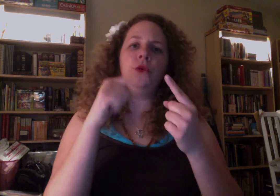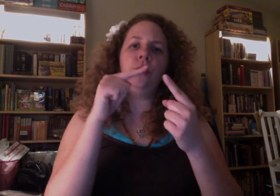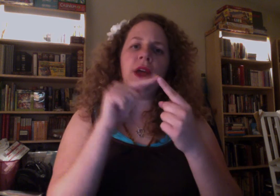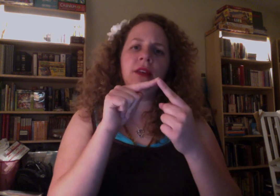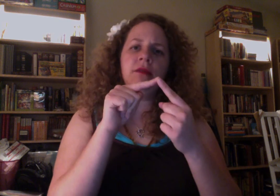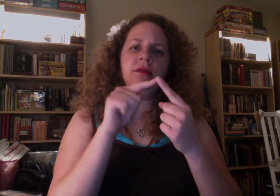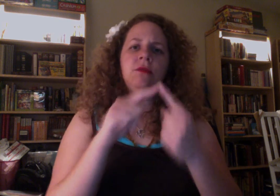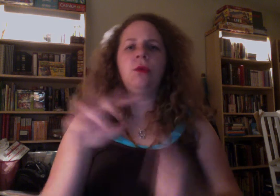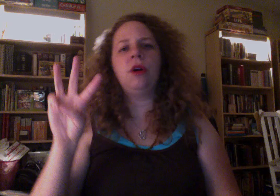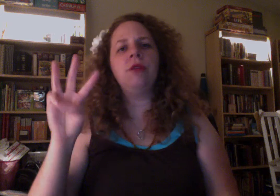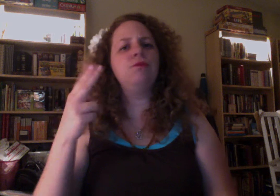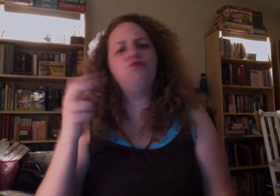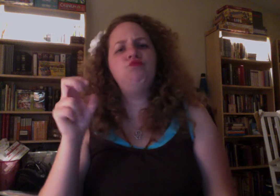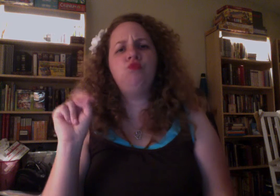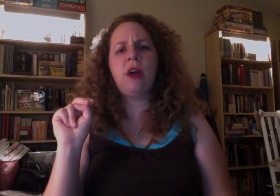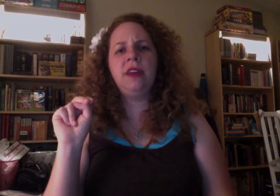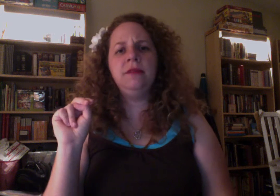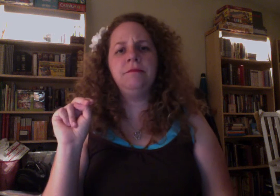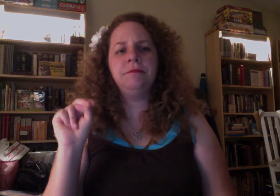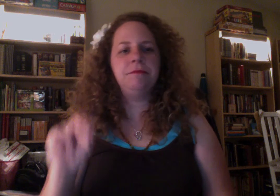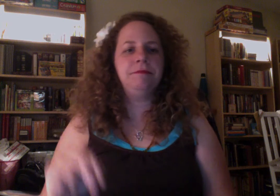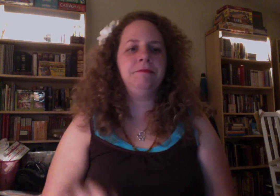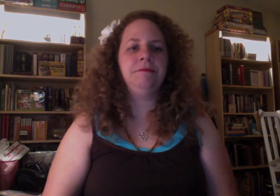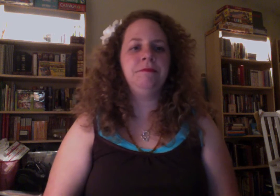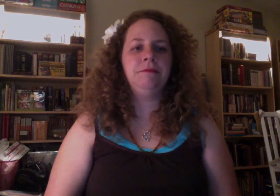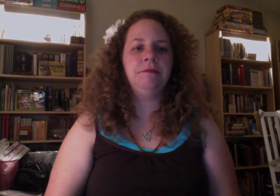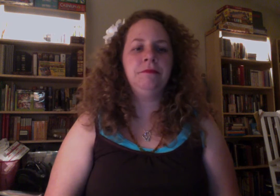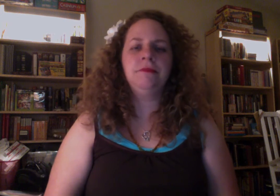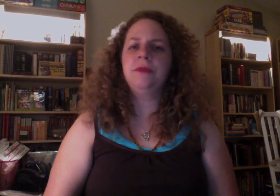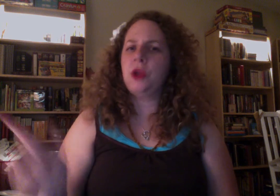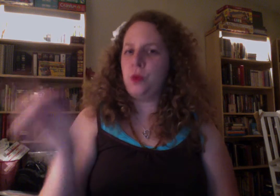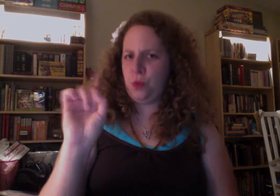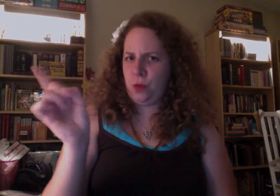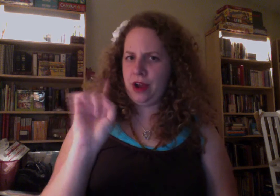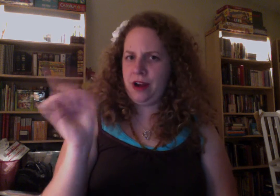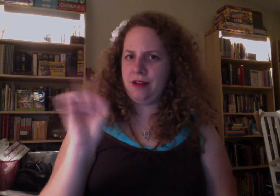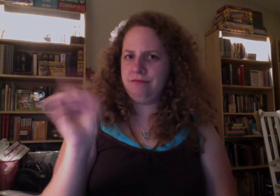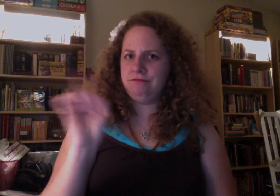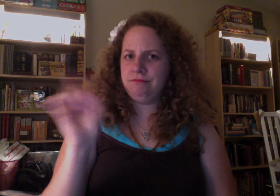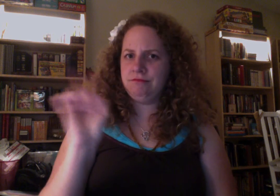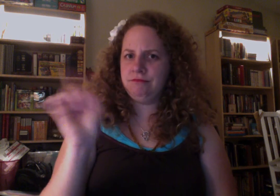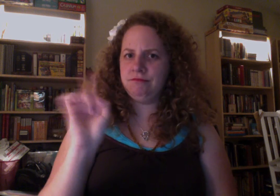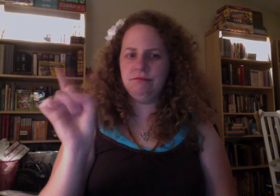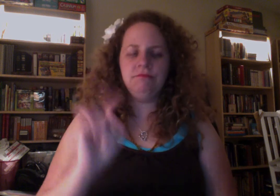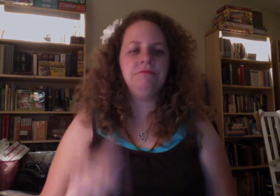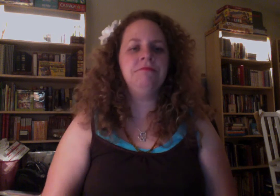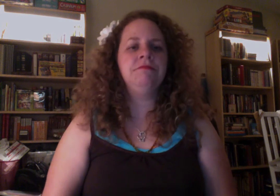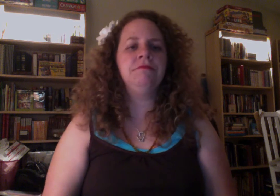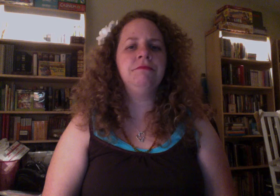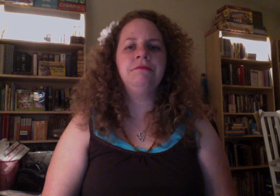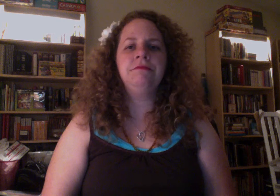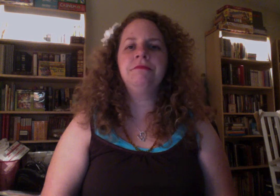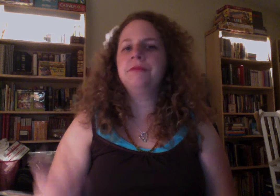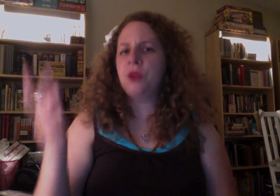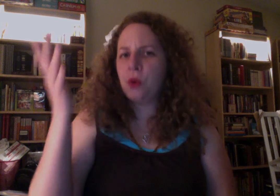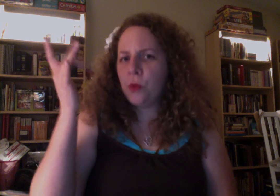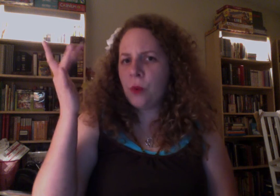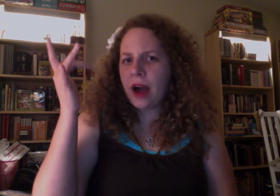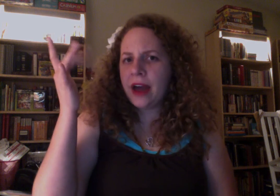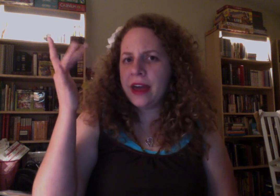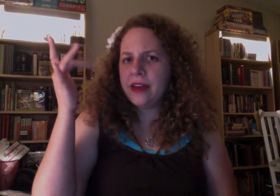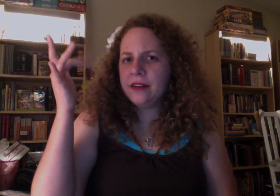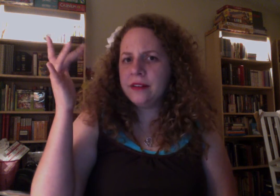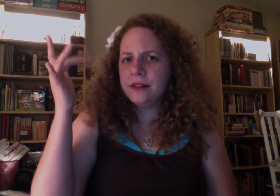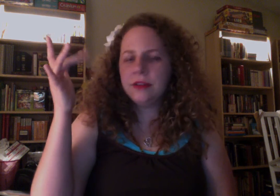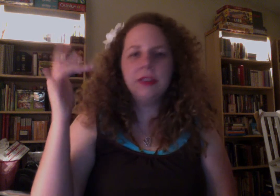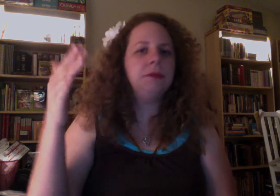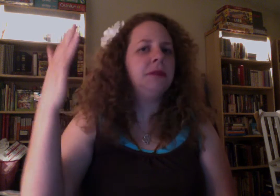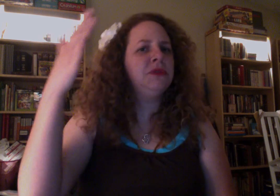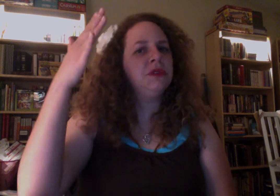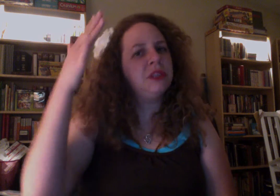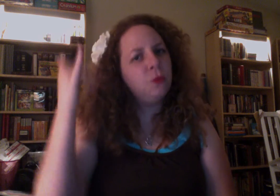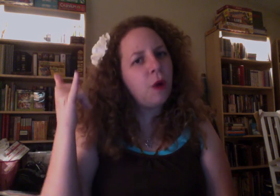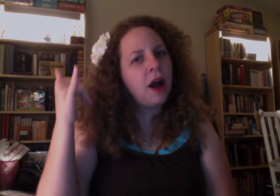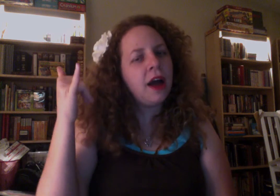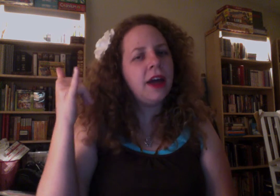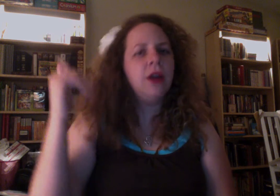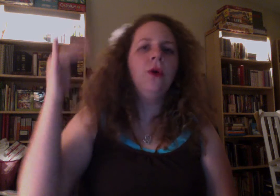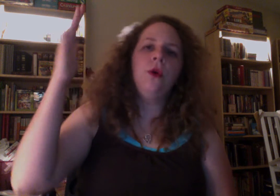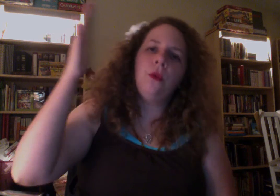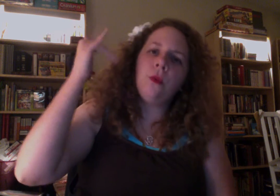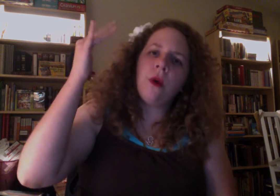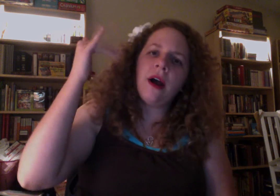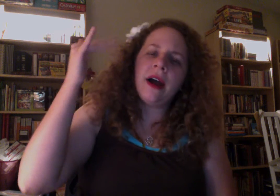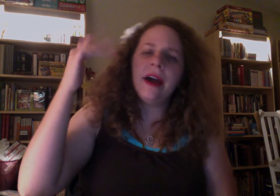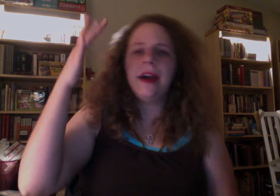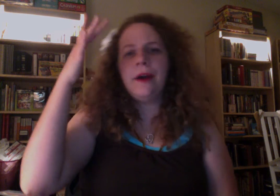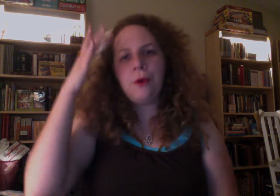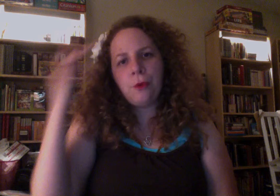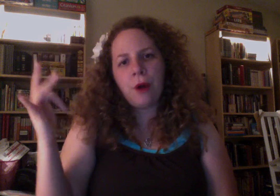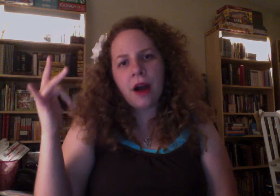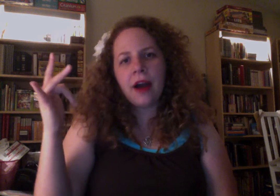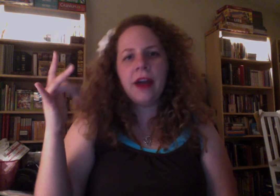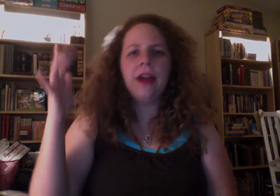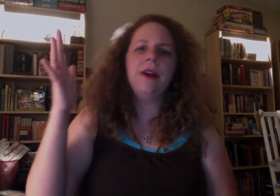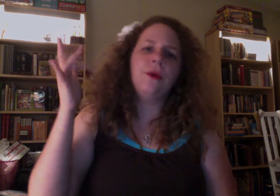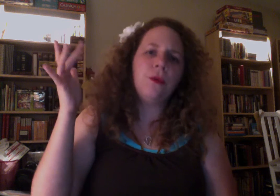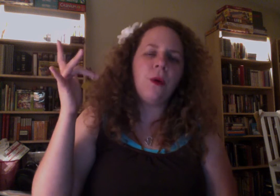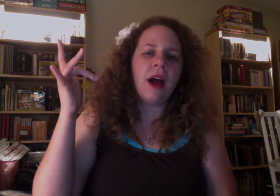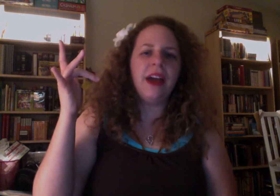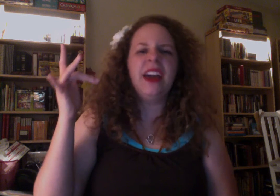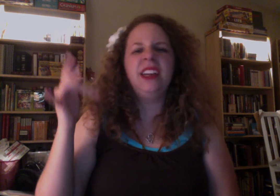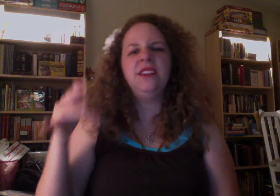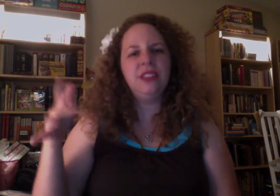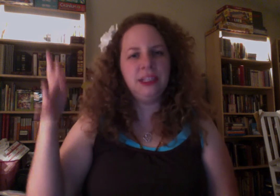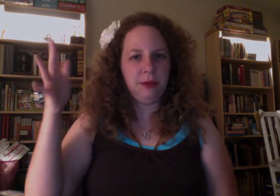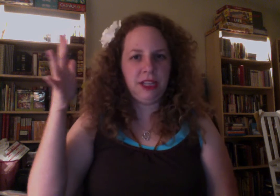WHEN or #WHEN. WHERE WHY. Sometimes you'll see WHY, WHY, WHY, WHY, any of these, but